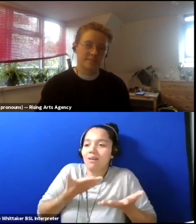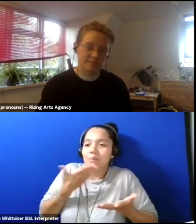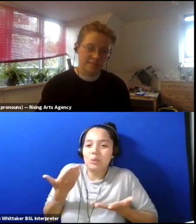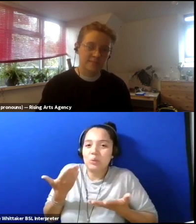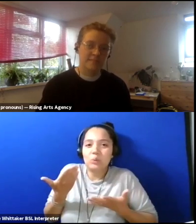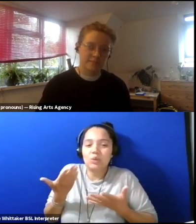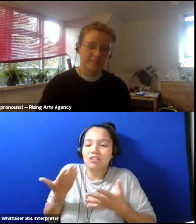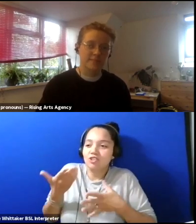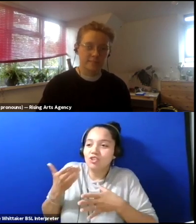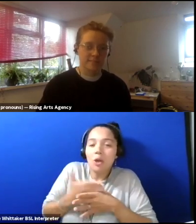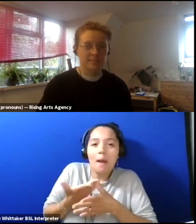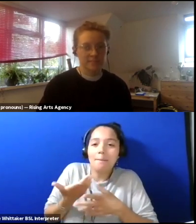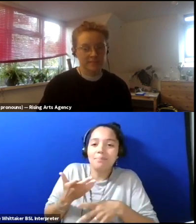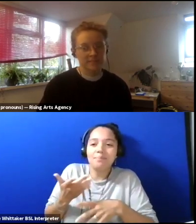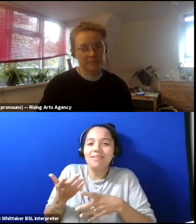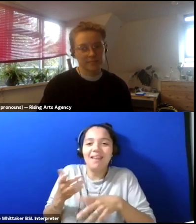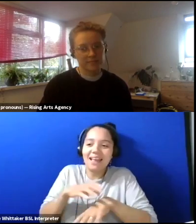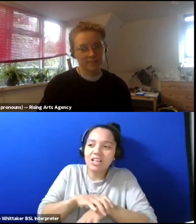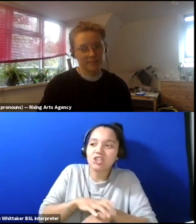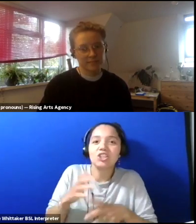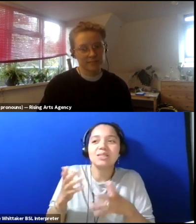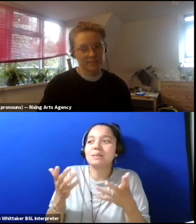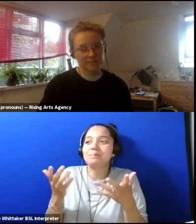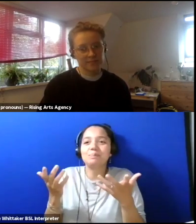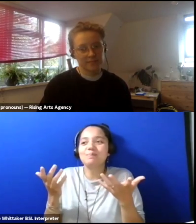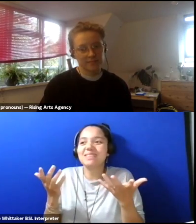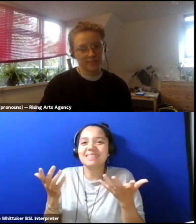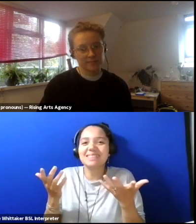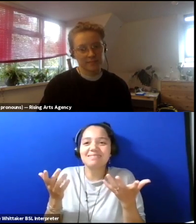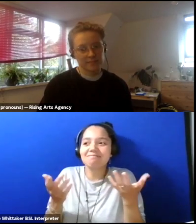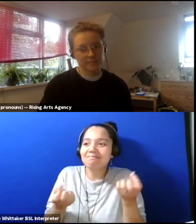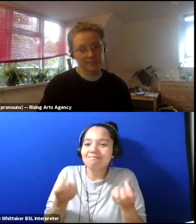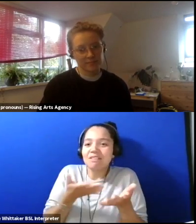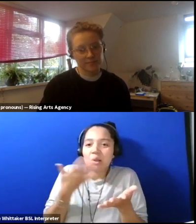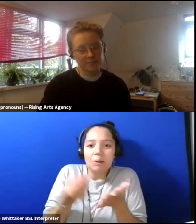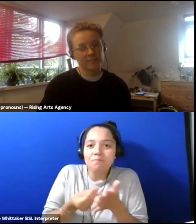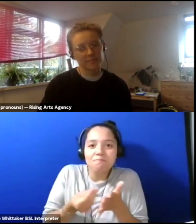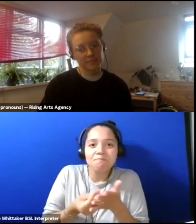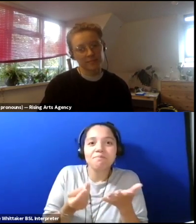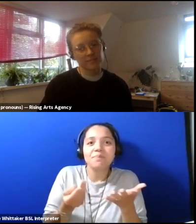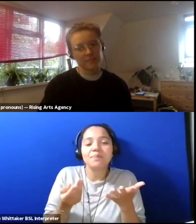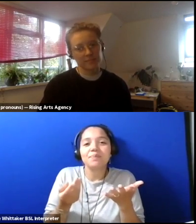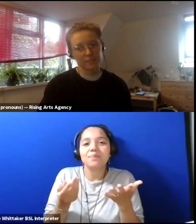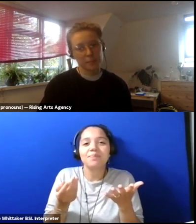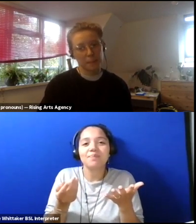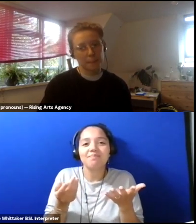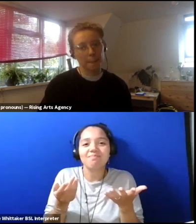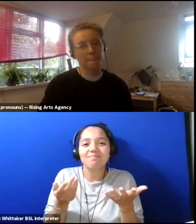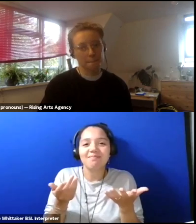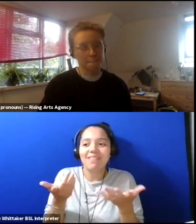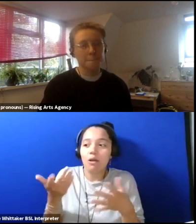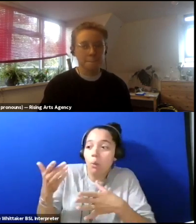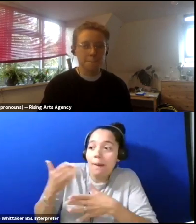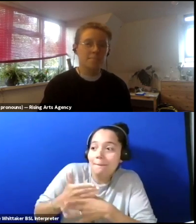internship with nannying and then going into being employed by young